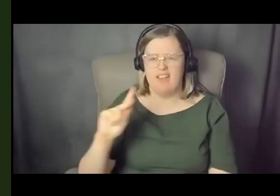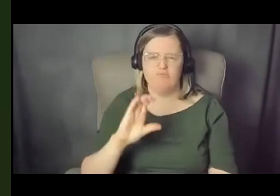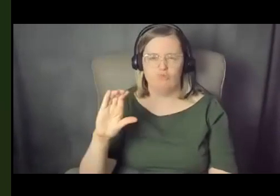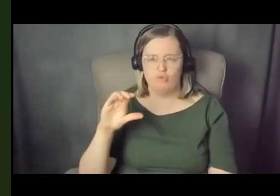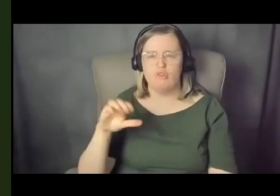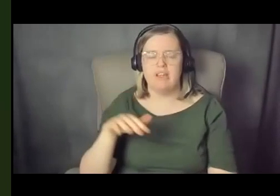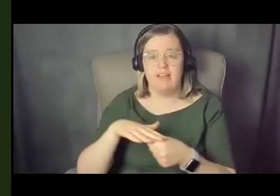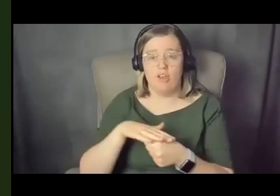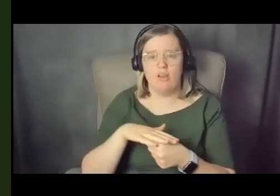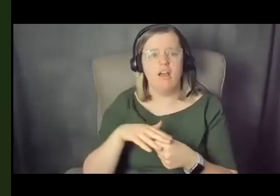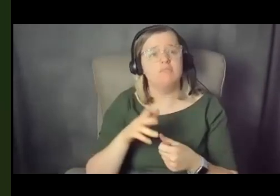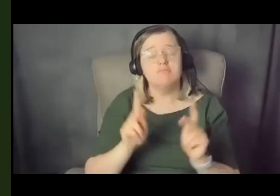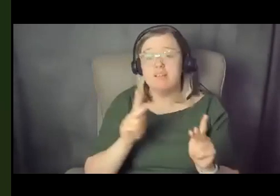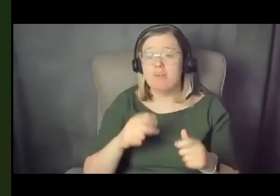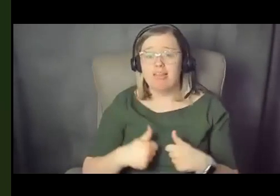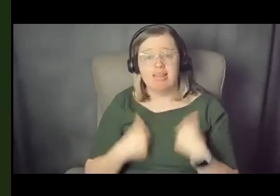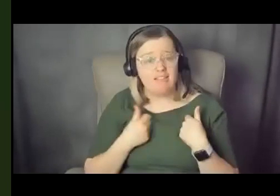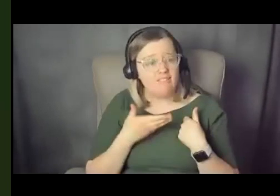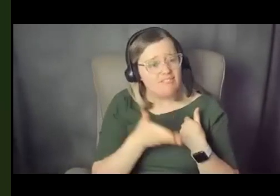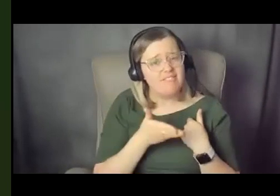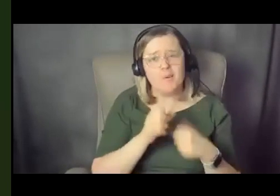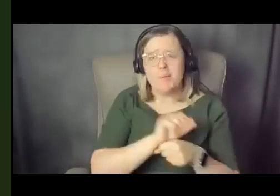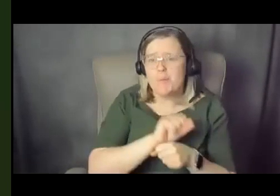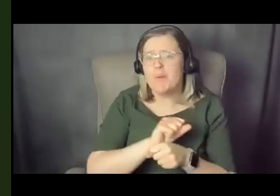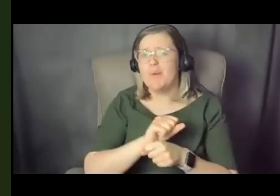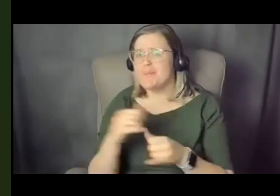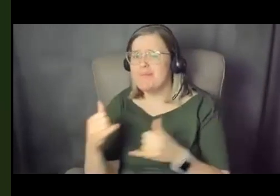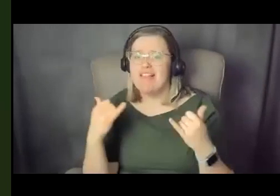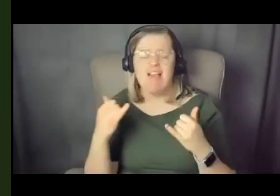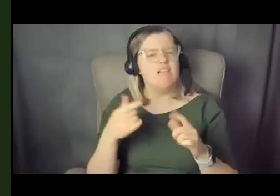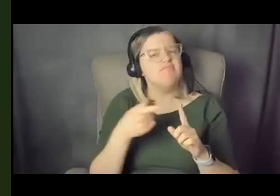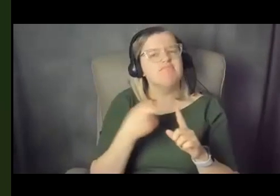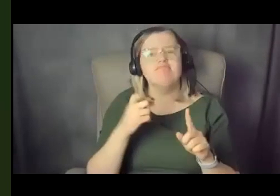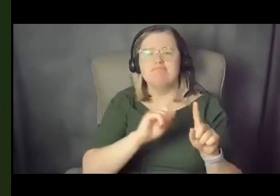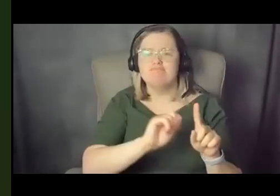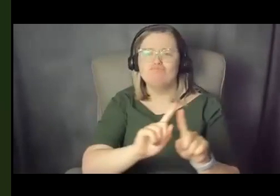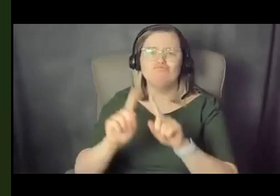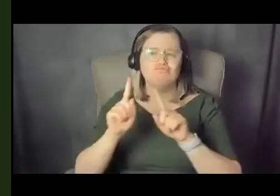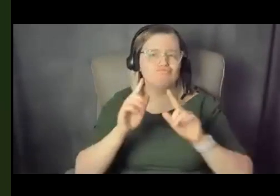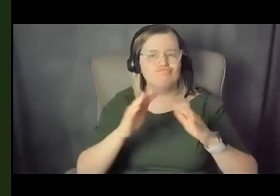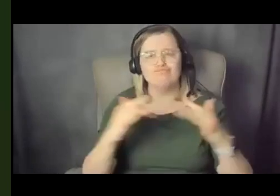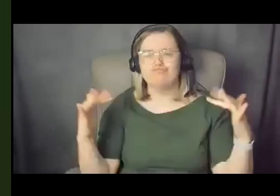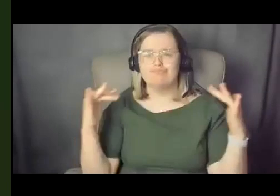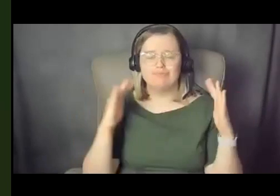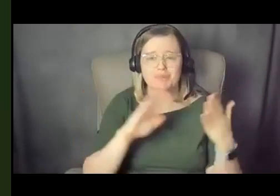and work and play in that area that come from diverse communities and so we are providing captioning in seven